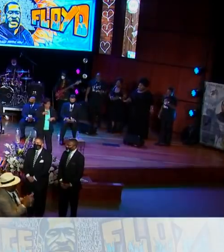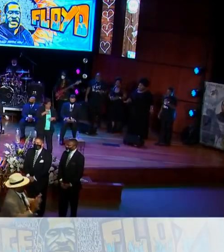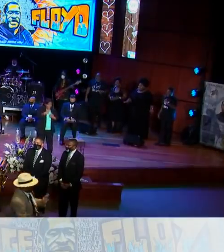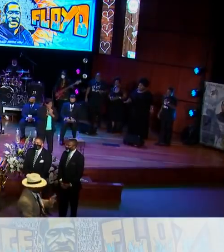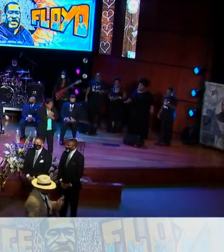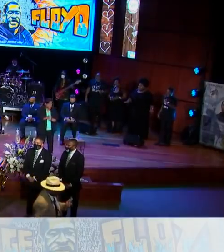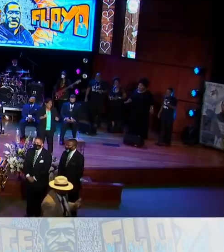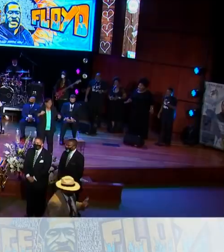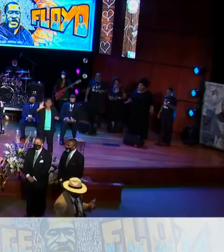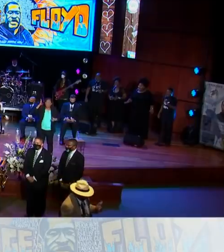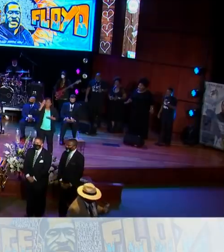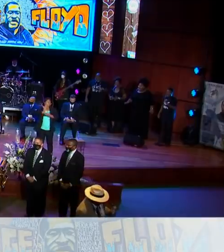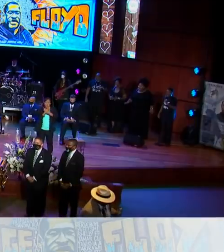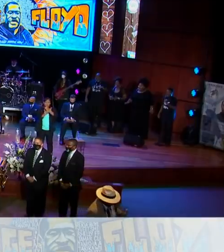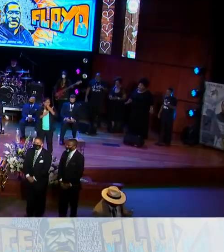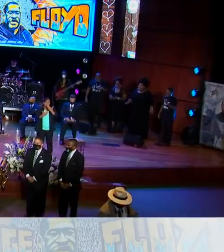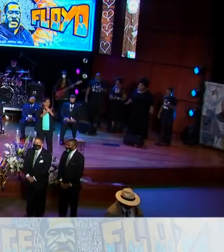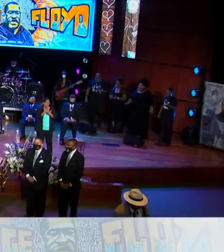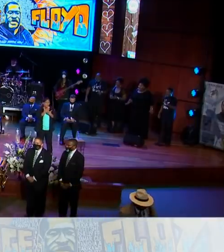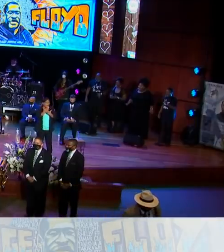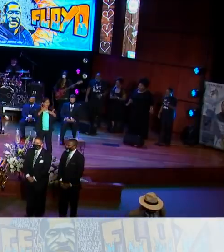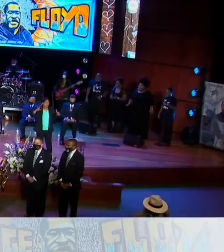HE SHALL HIDE ME